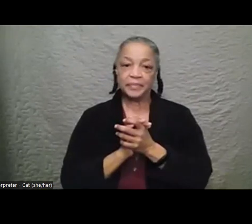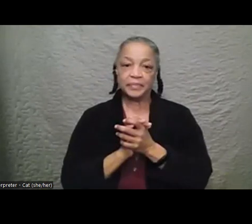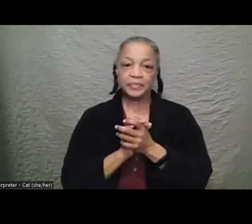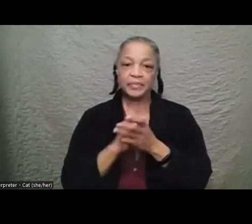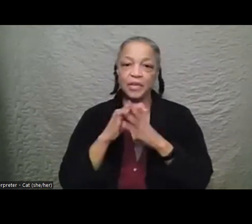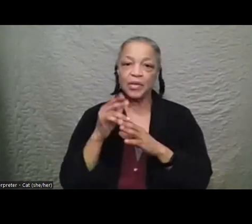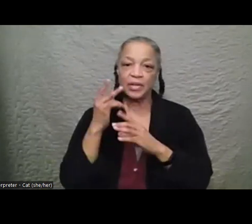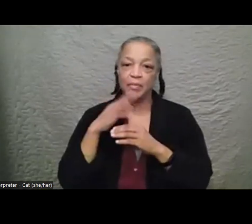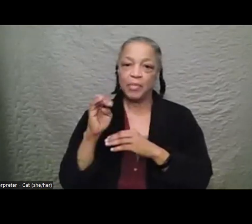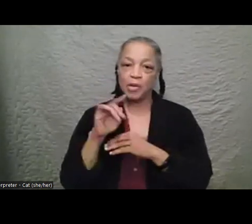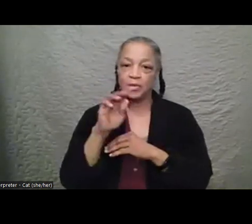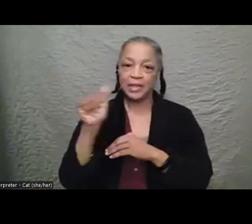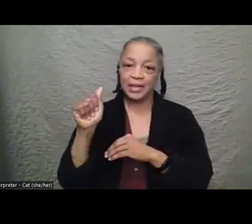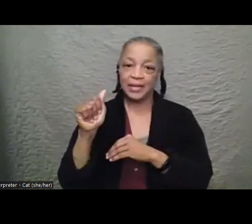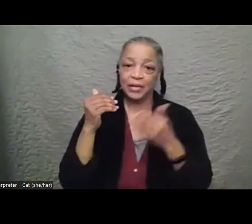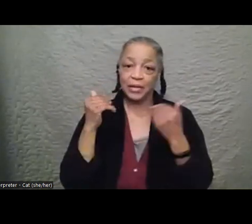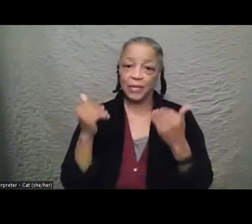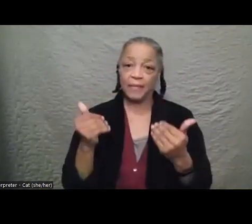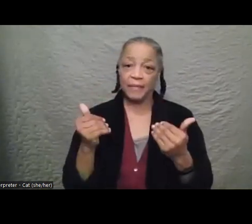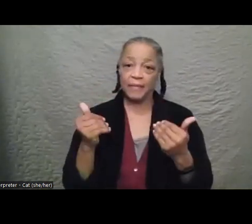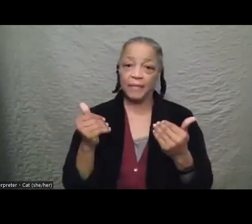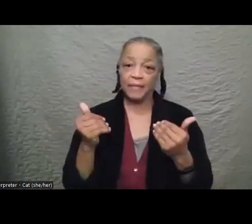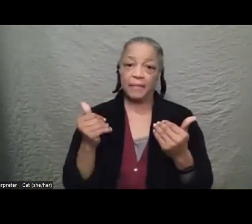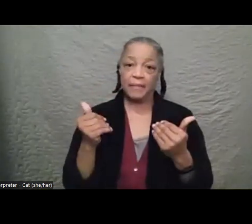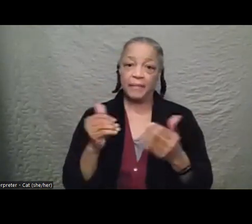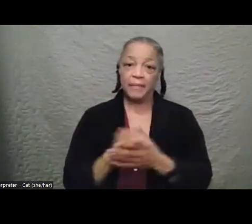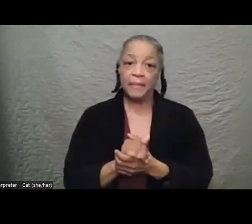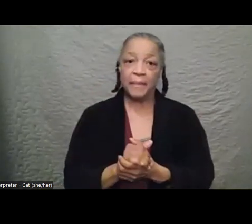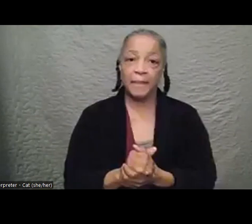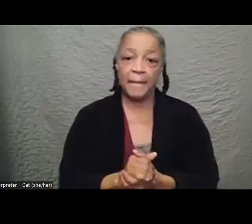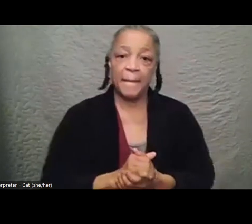Go ahead, Berta.